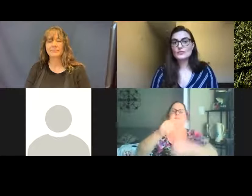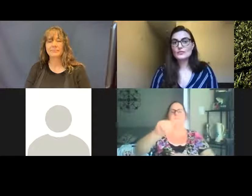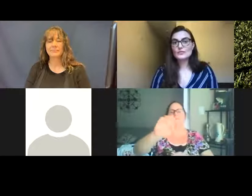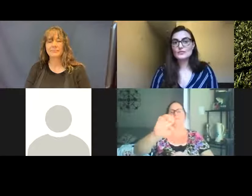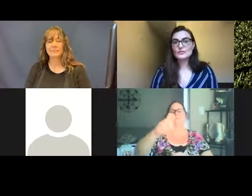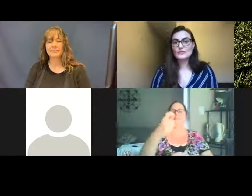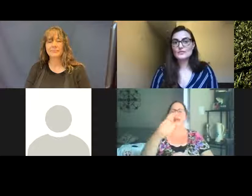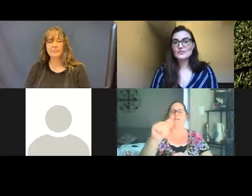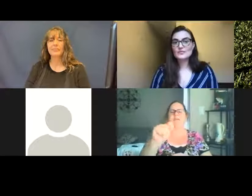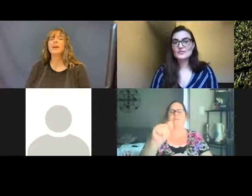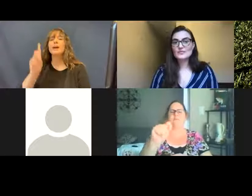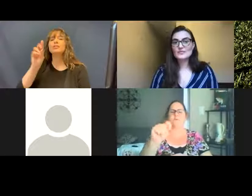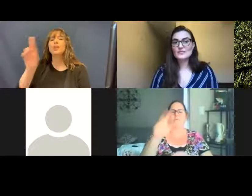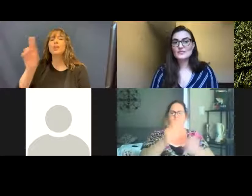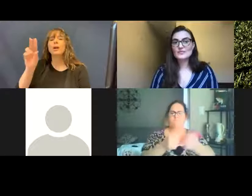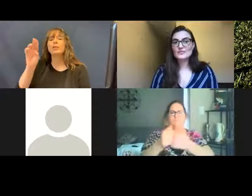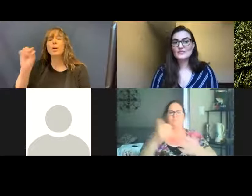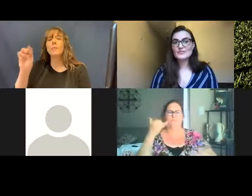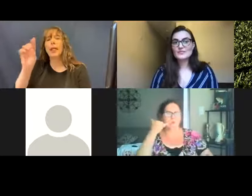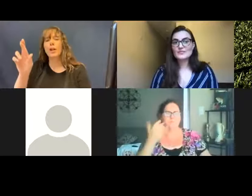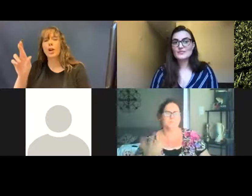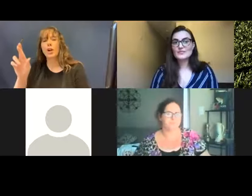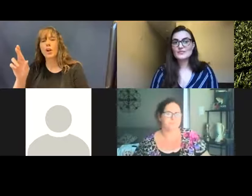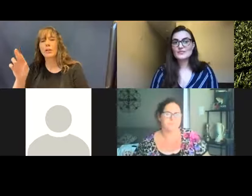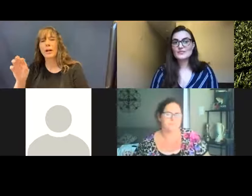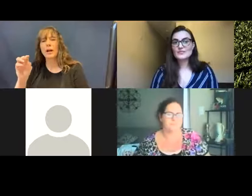unmuted yourself. >> STACY SHORT: And using text messages work,